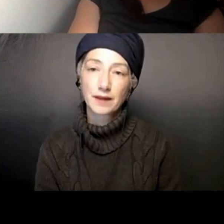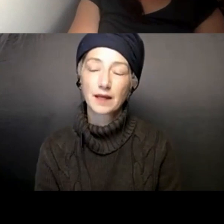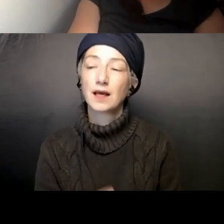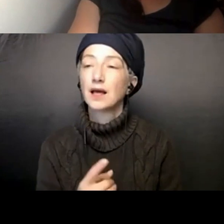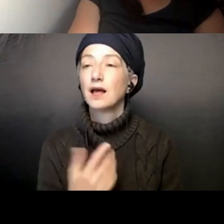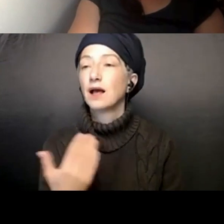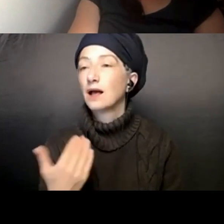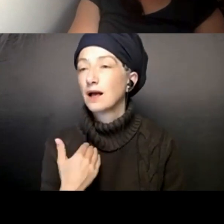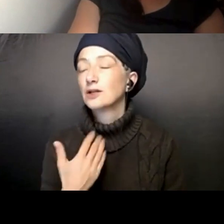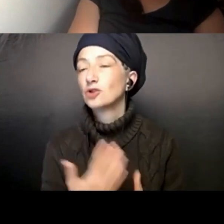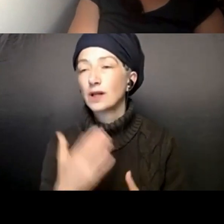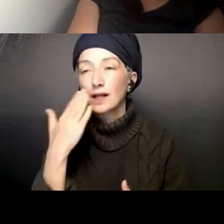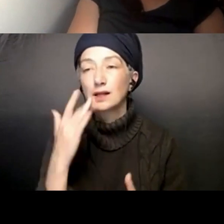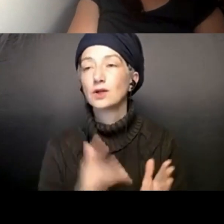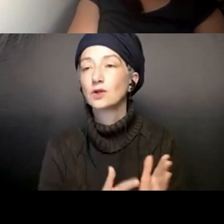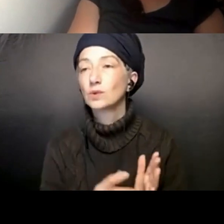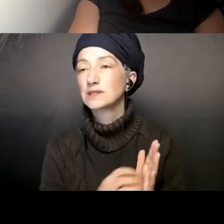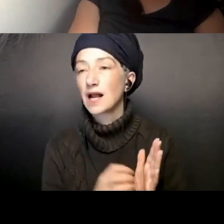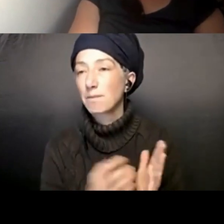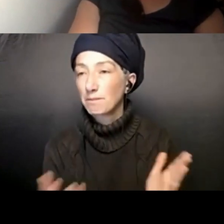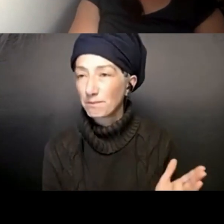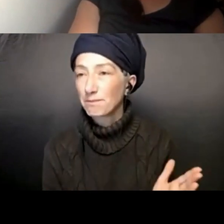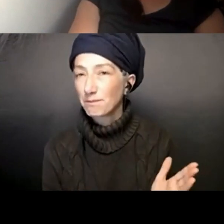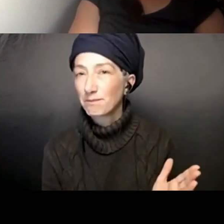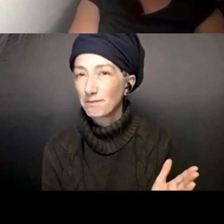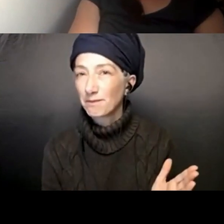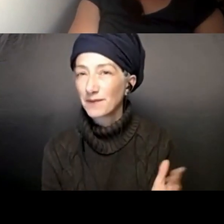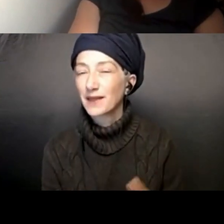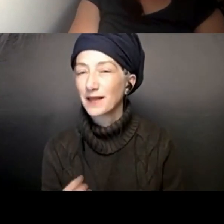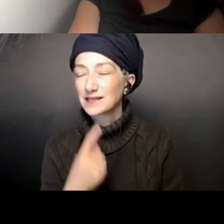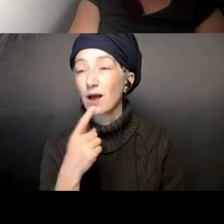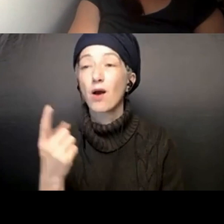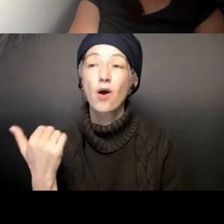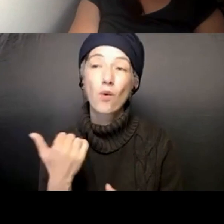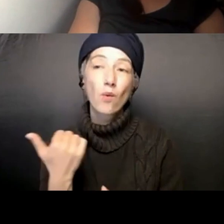and was saying how cool we were.